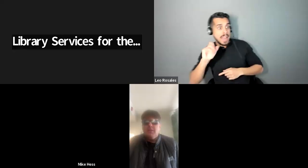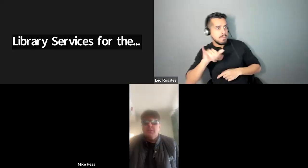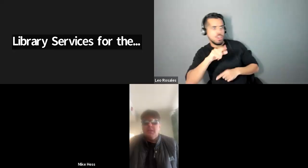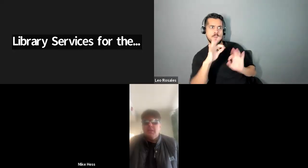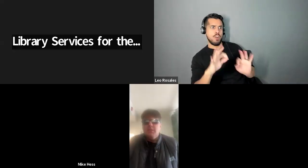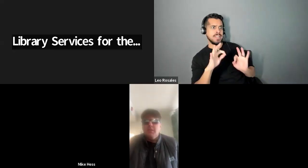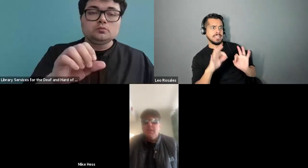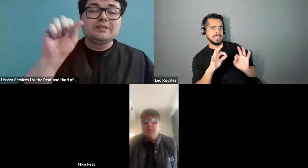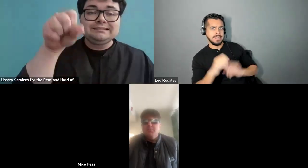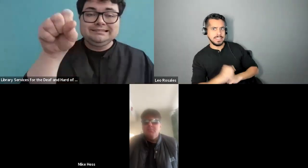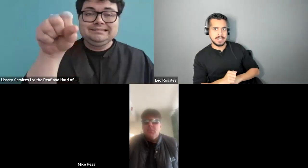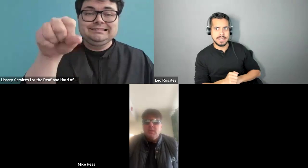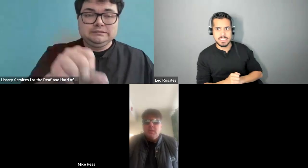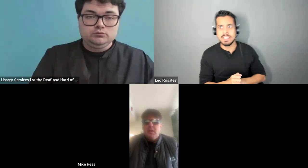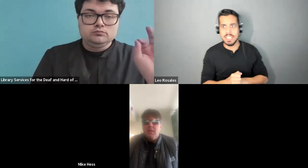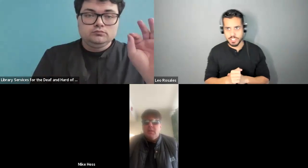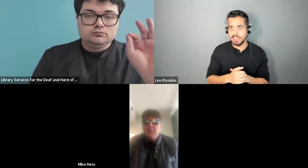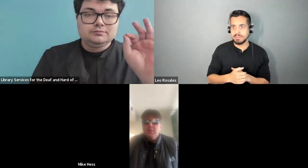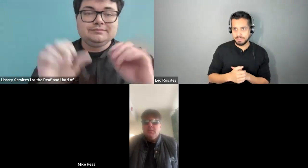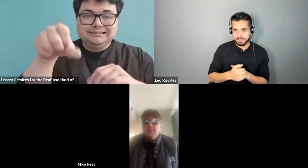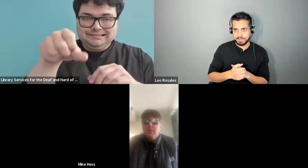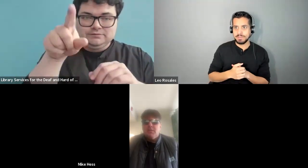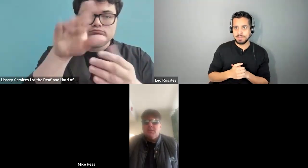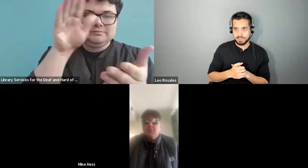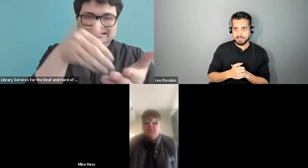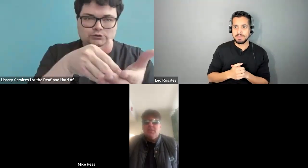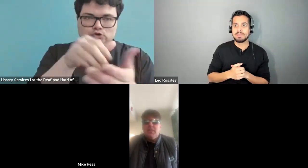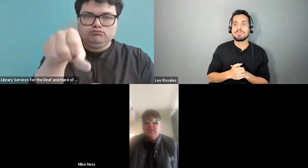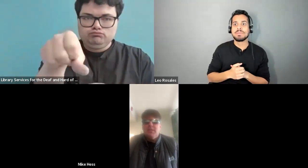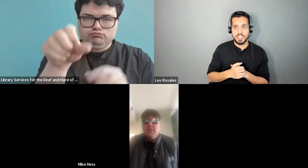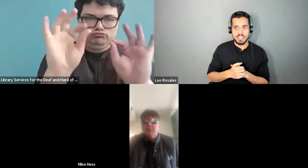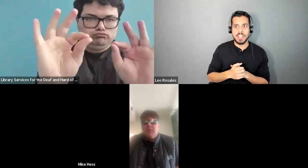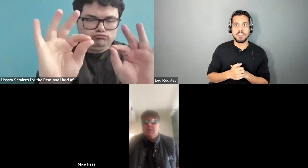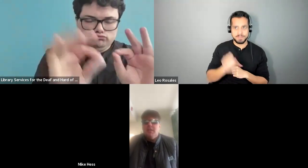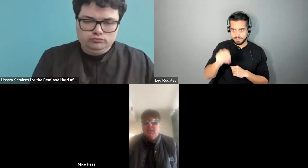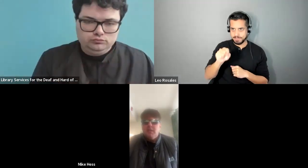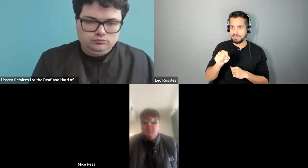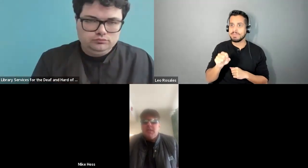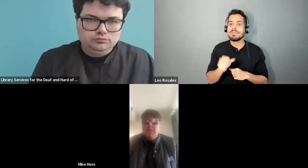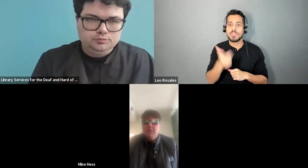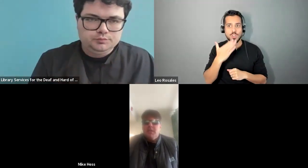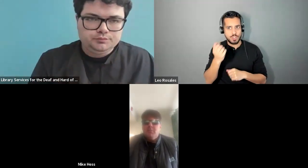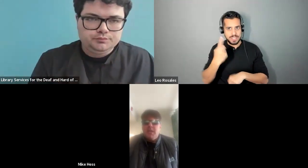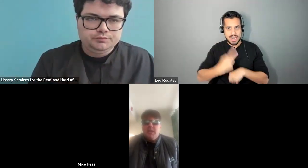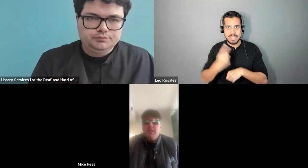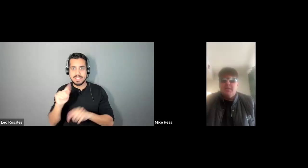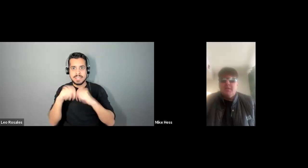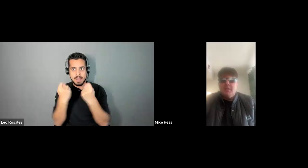[Mike] Awesome. Thank you. [interpreter for Daniel] Yes. You're great. [Mike] Awesome. Well, good day to you. [interpreter for Daniel] You're in the center. [Mike] My name is, uh... Mike Hess.